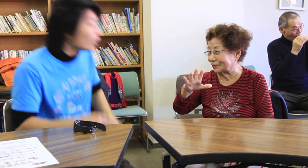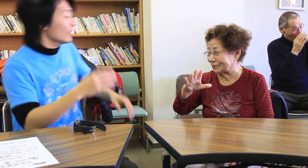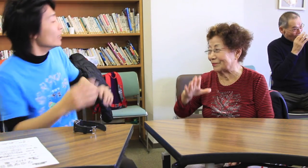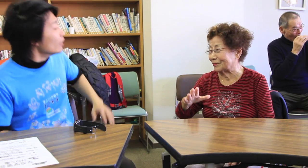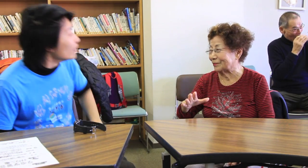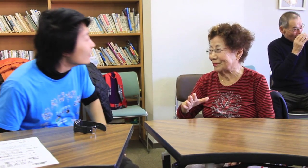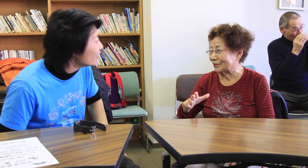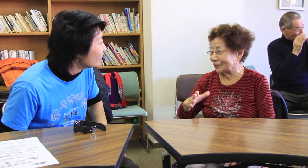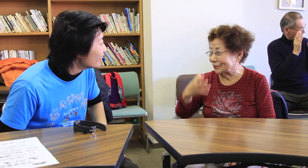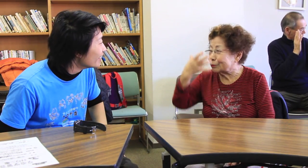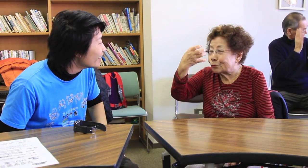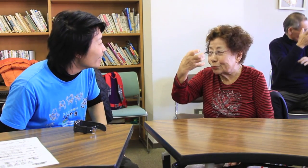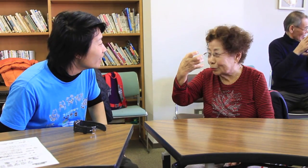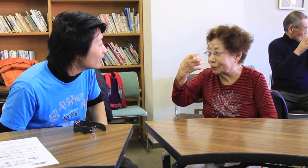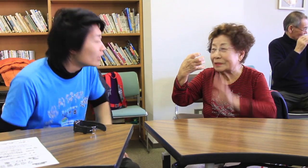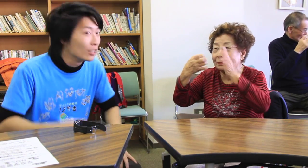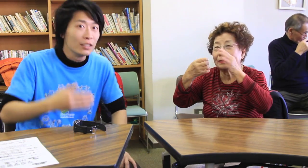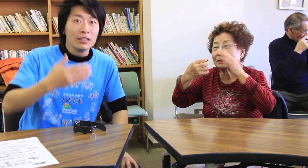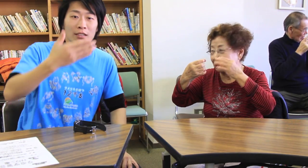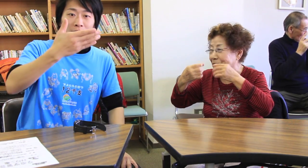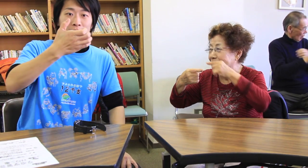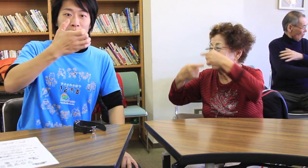Homae-san: I am 91-years-old.